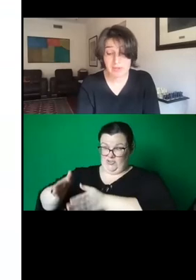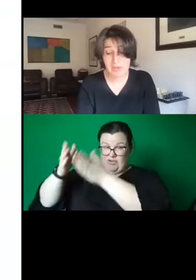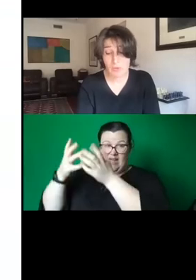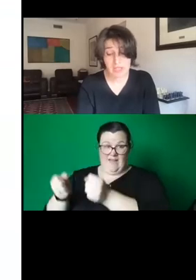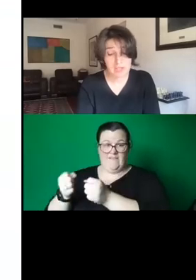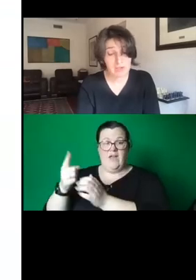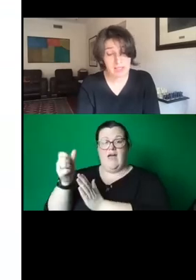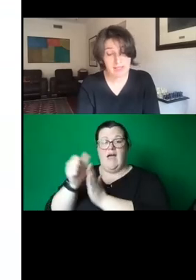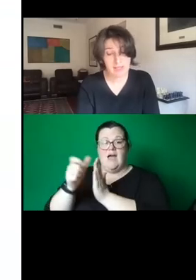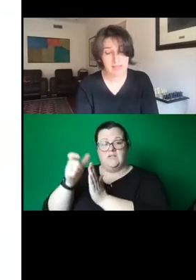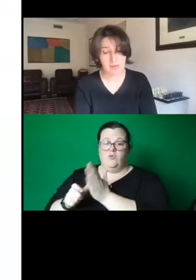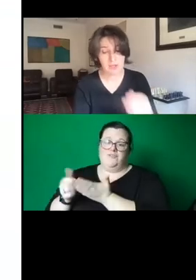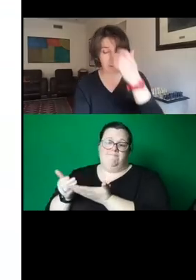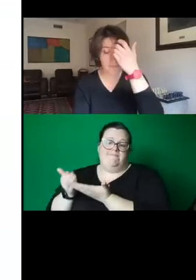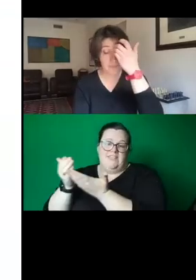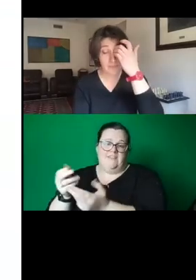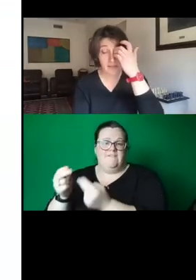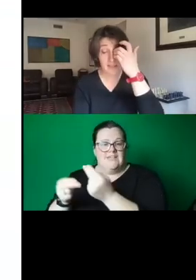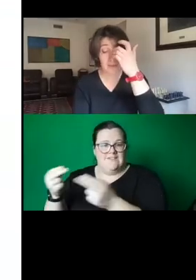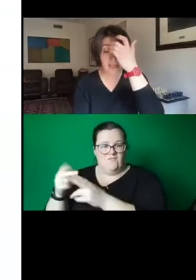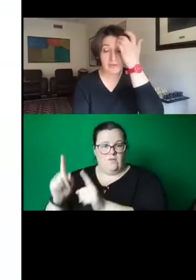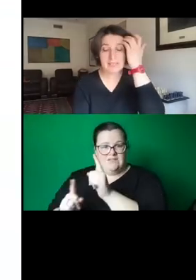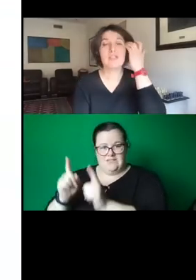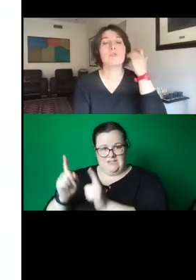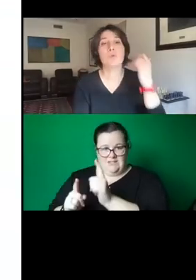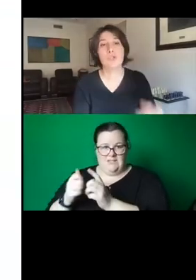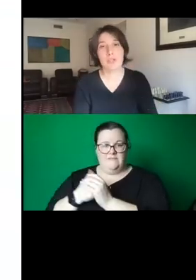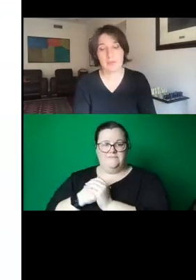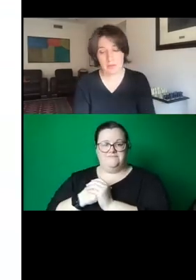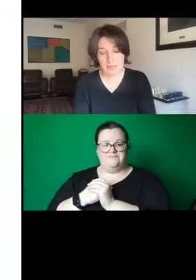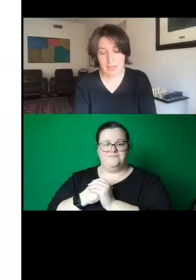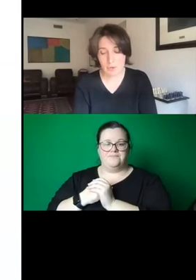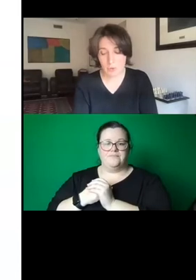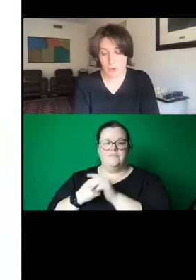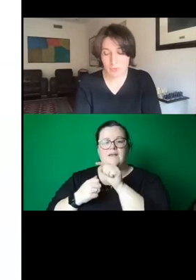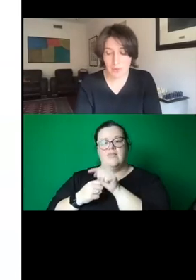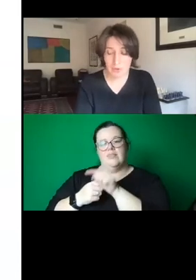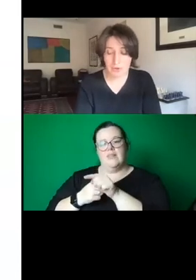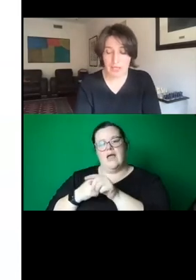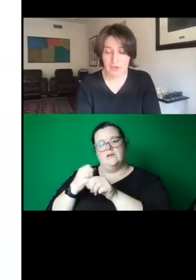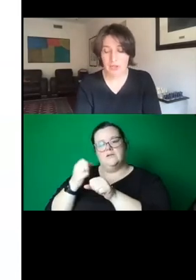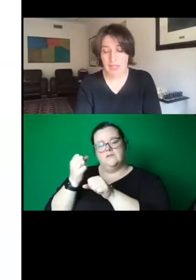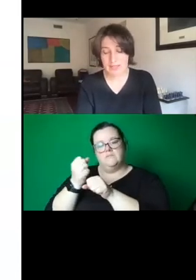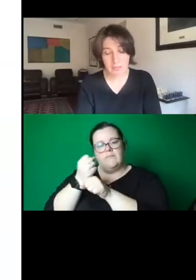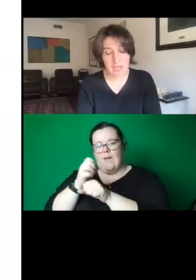looking neoclassical sculpture is patron said of georgia saint george portraying strength and might